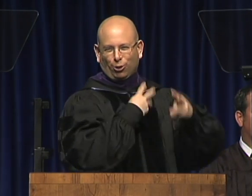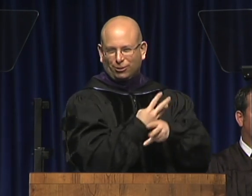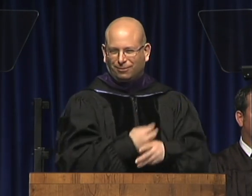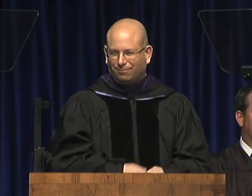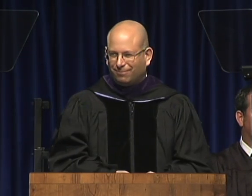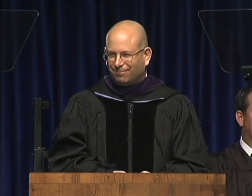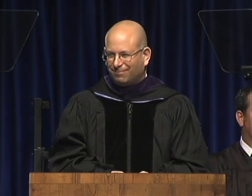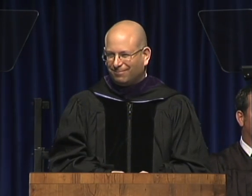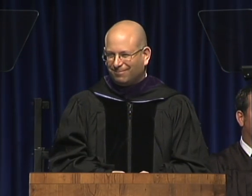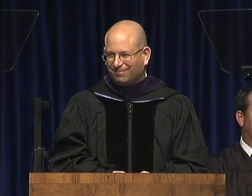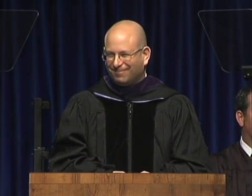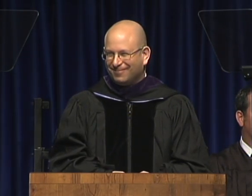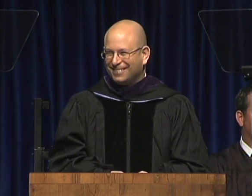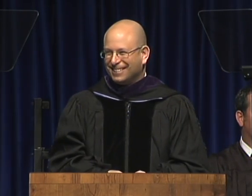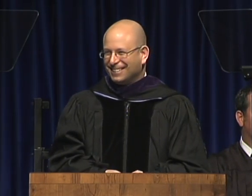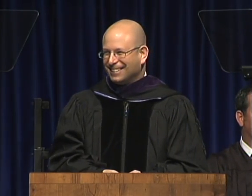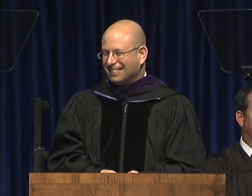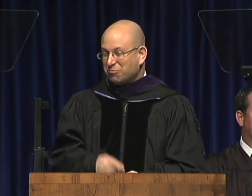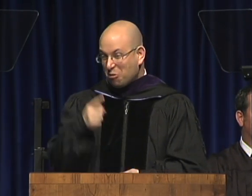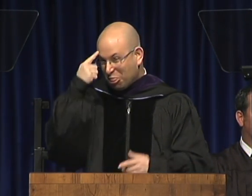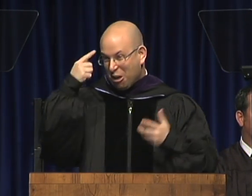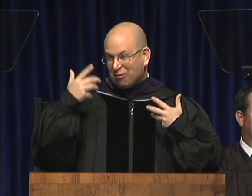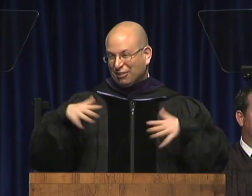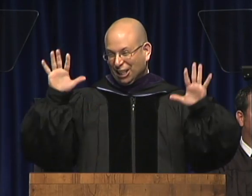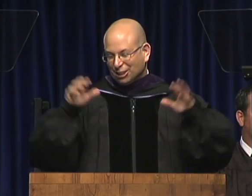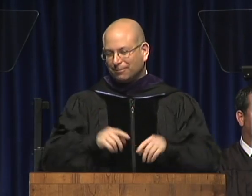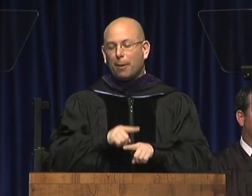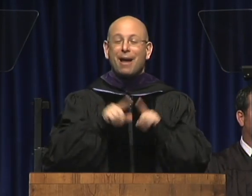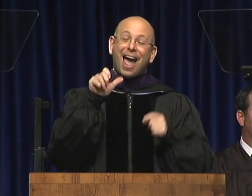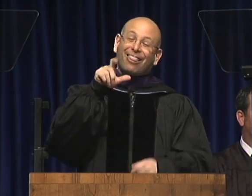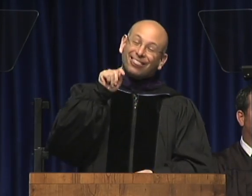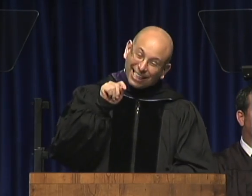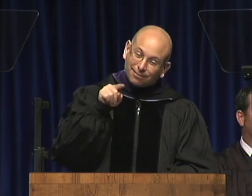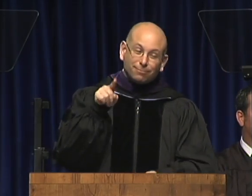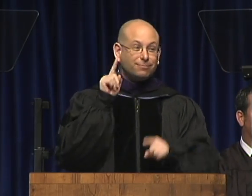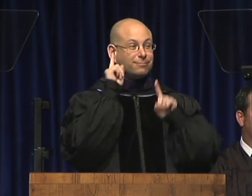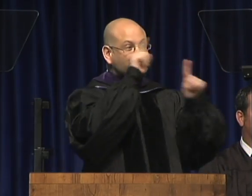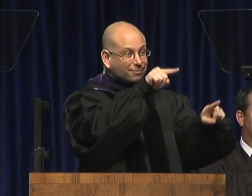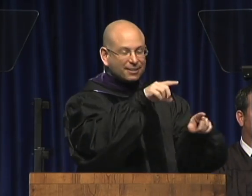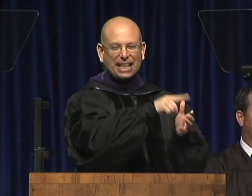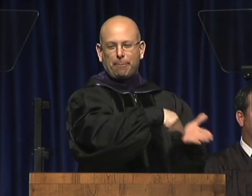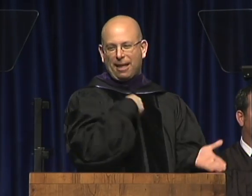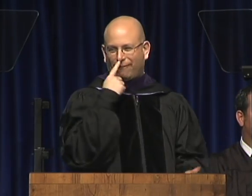You're going to real world, the working world. You thought you were done.